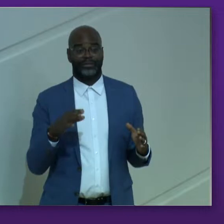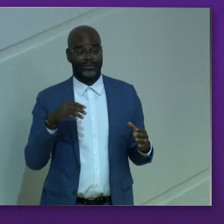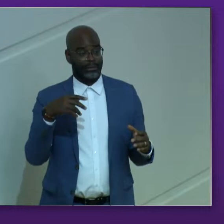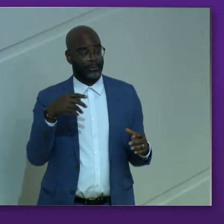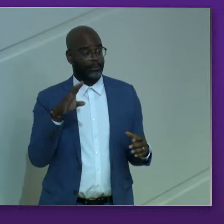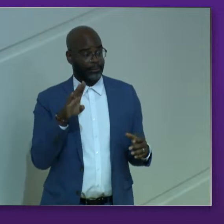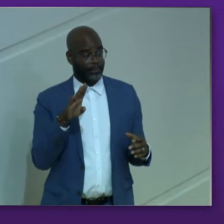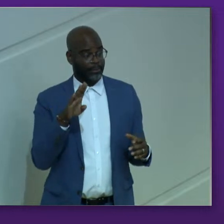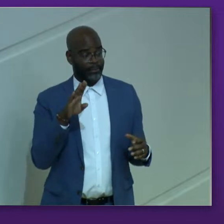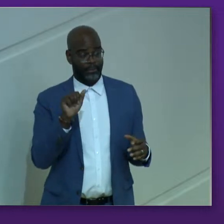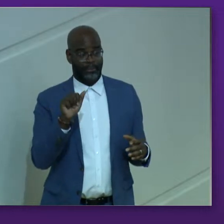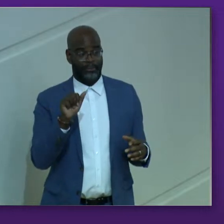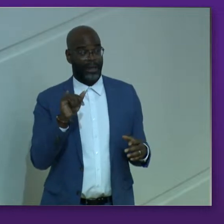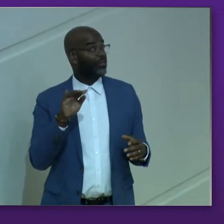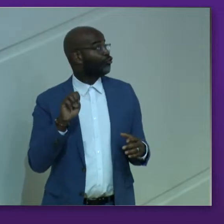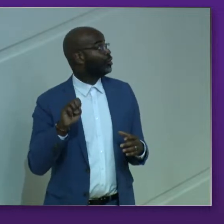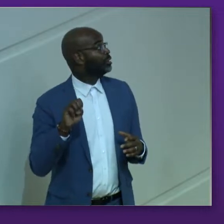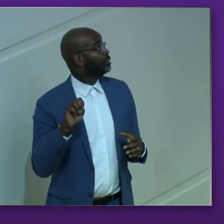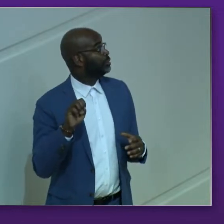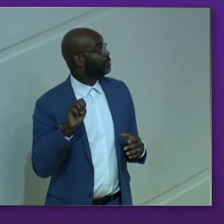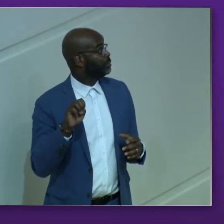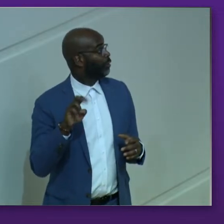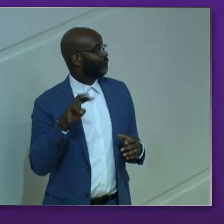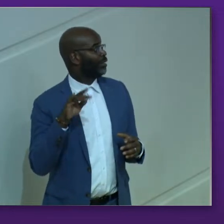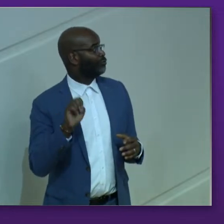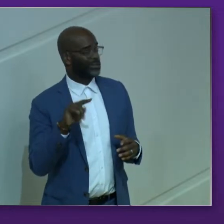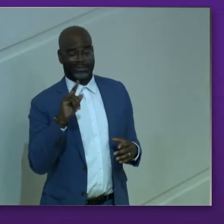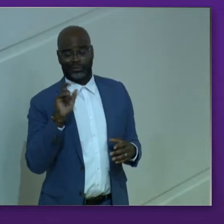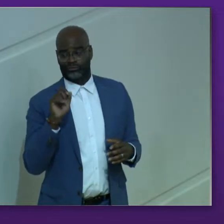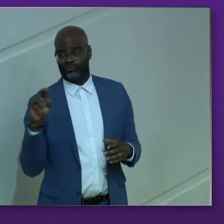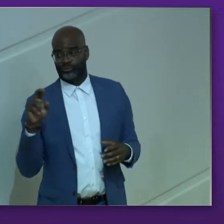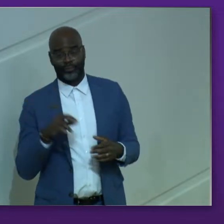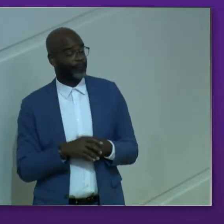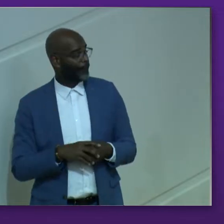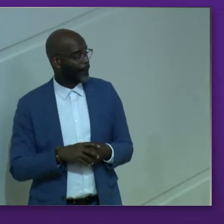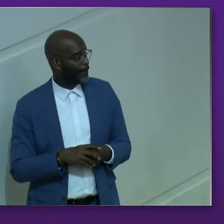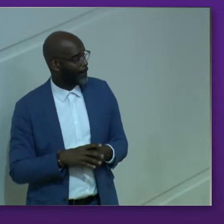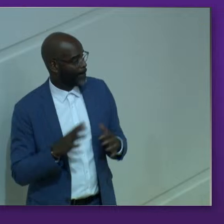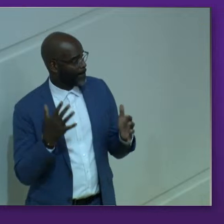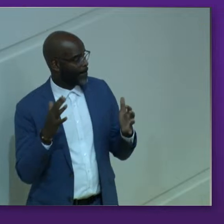PLEASE LOG ON TO THE STAGE